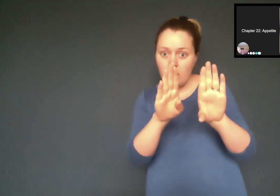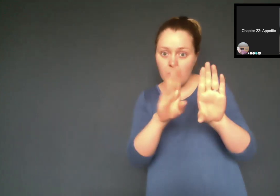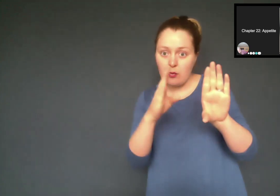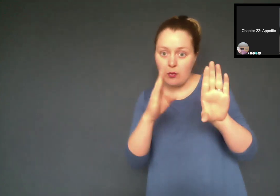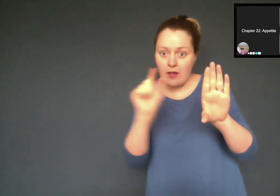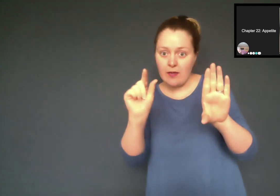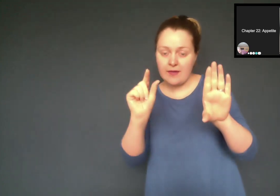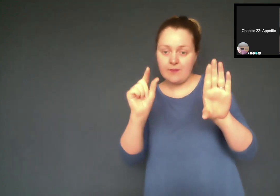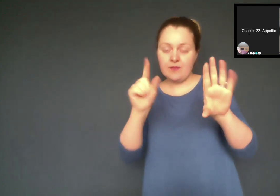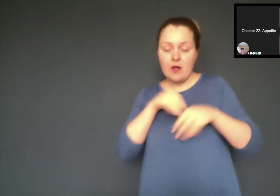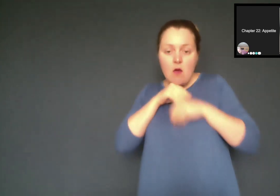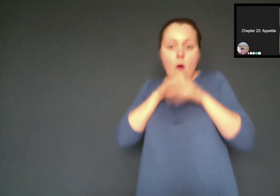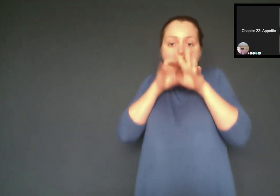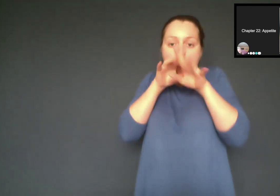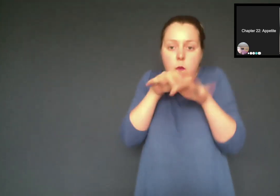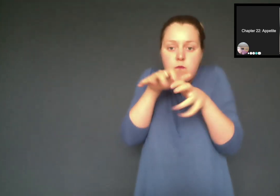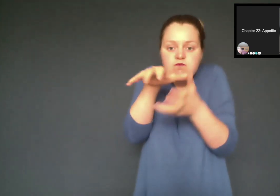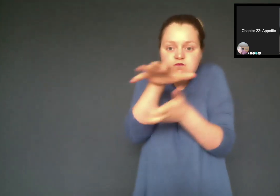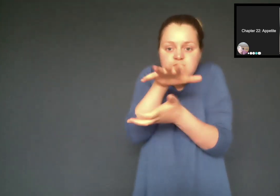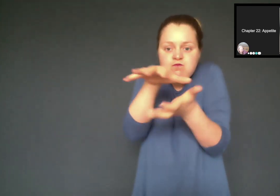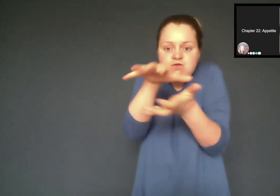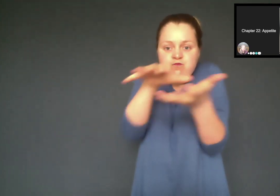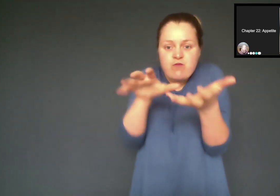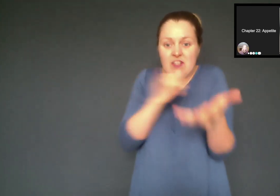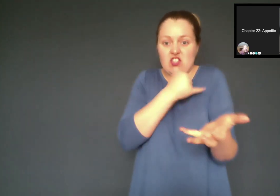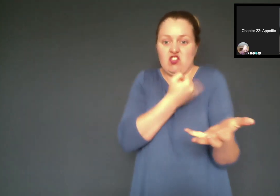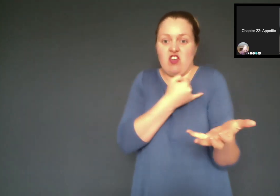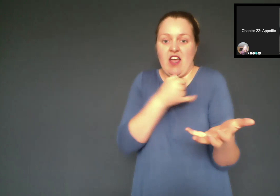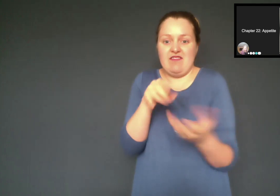breath from the top of the stairs blew a cloud of jive's dust onto the porch